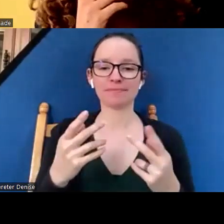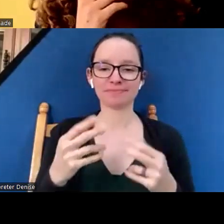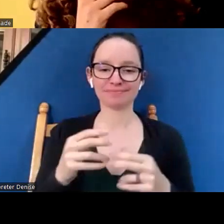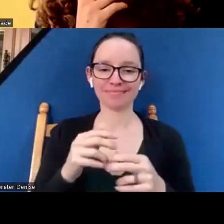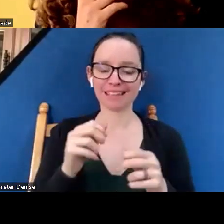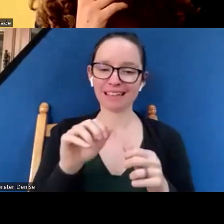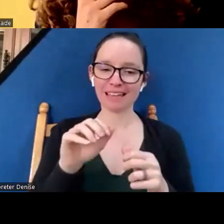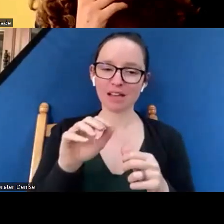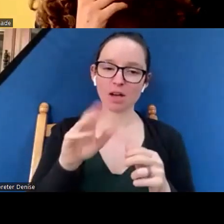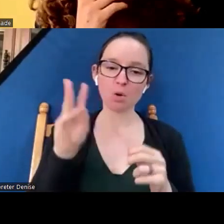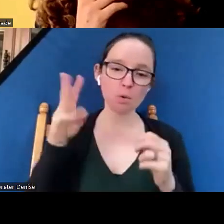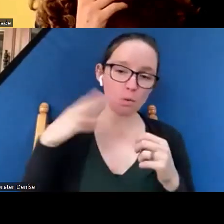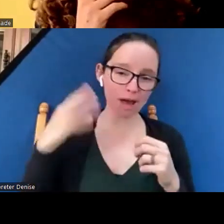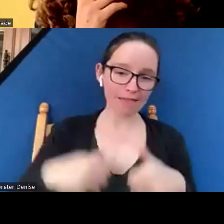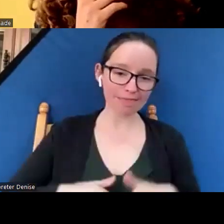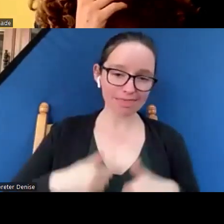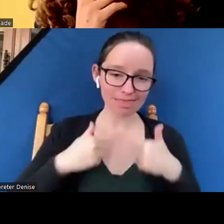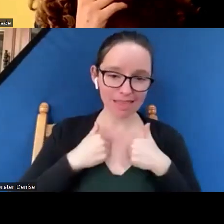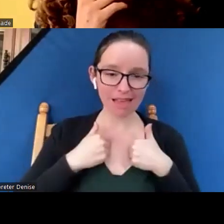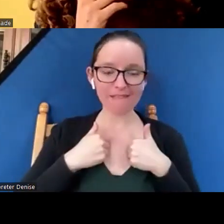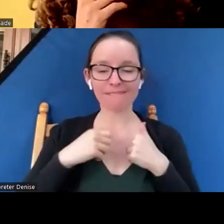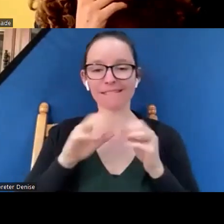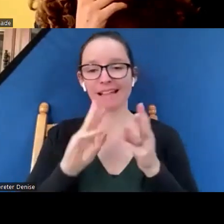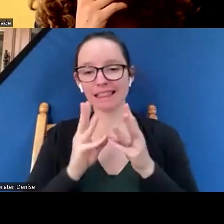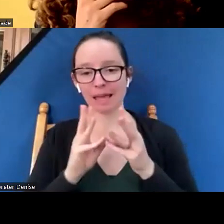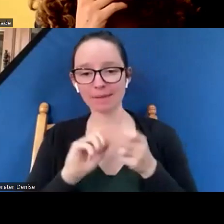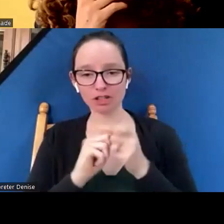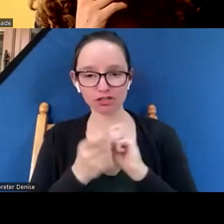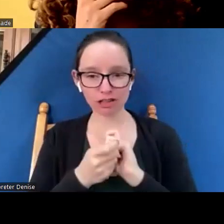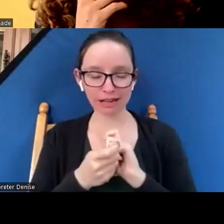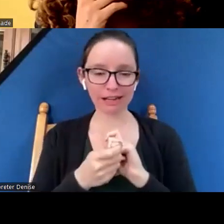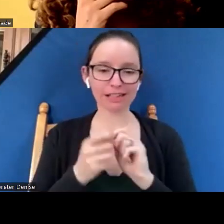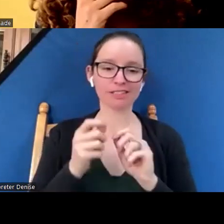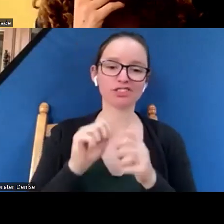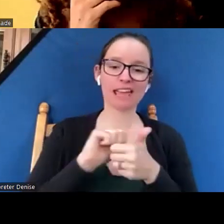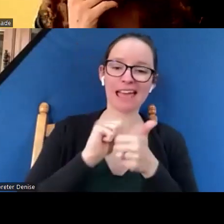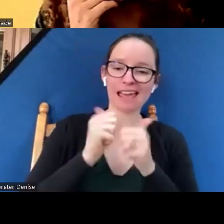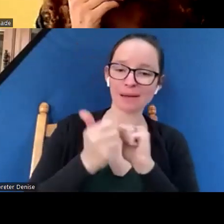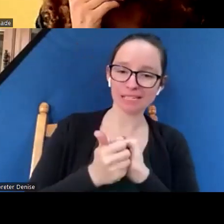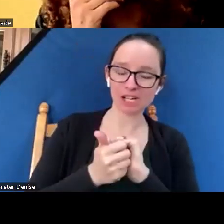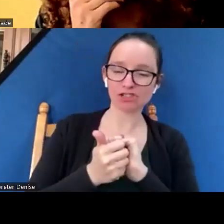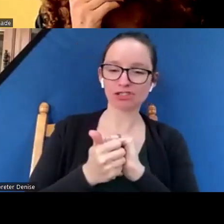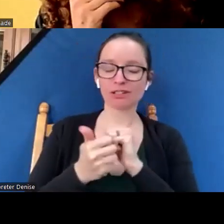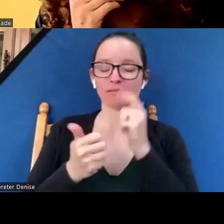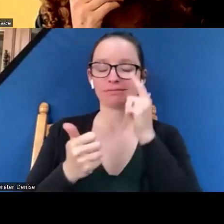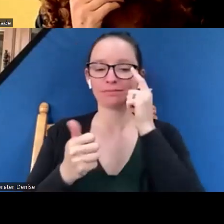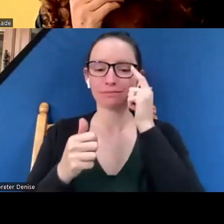change and those kinds of adaptation and coexistence questions are are really old.